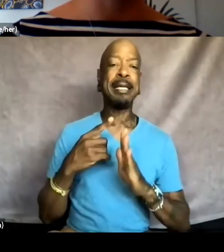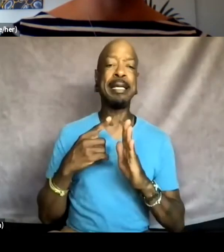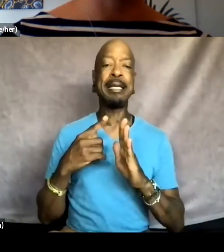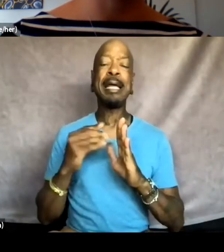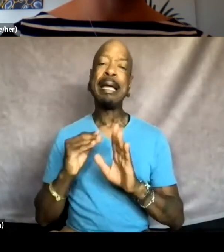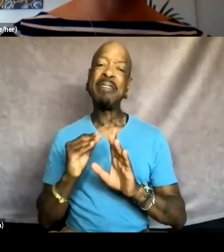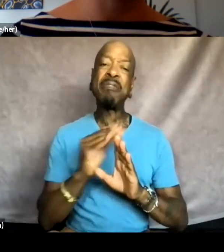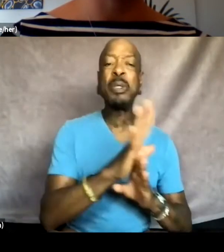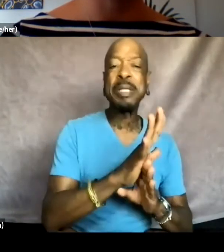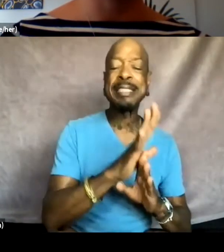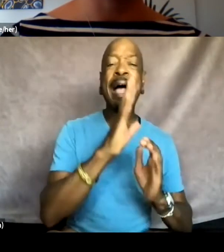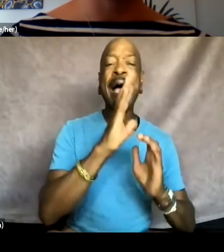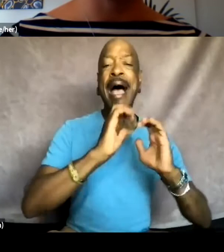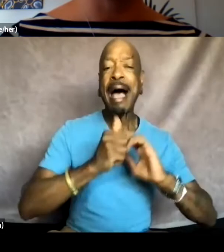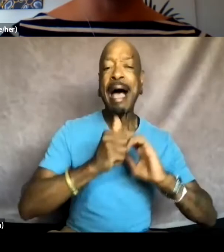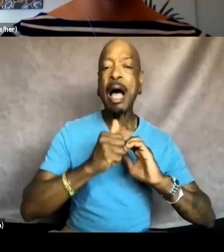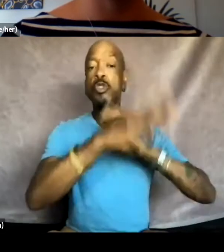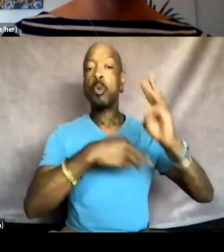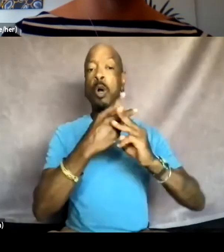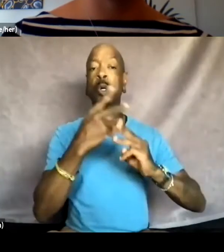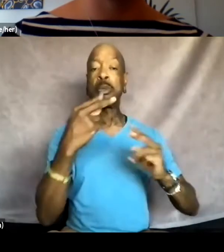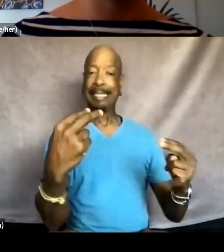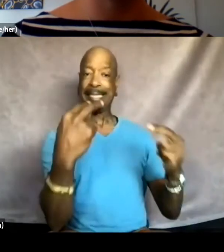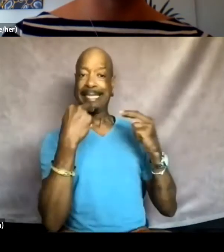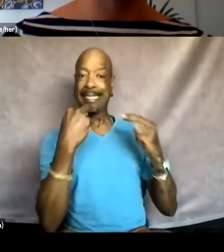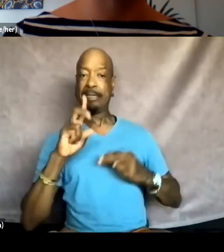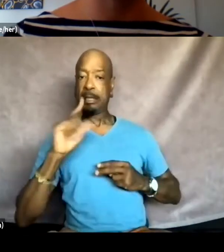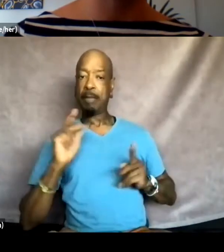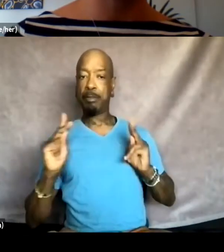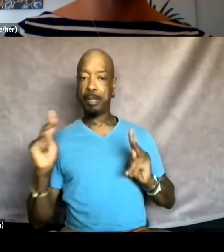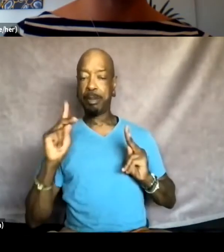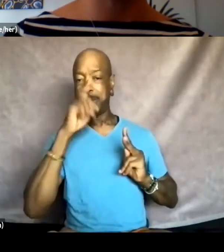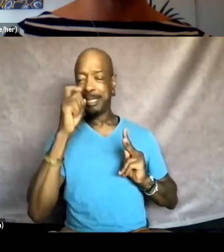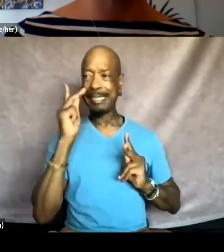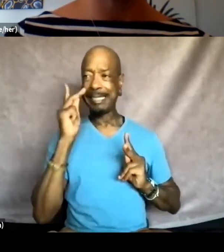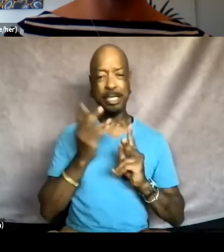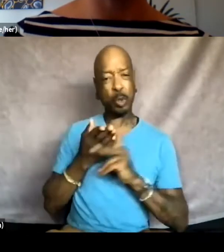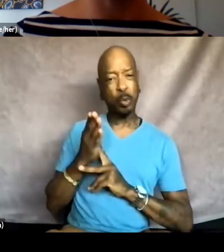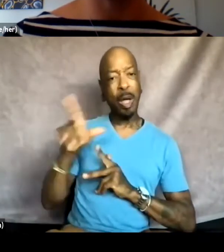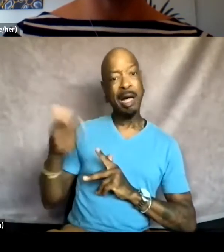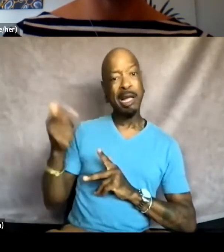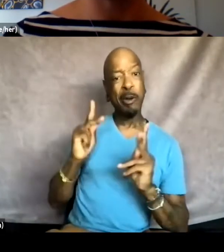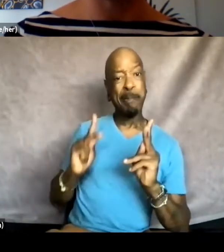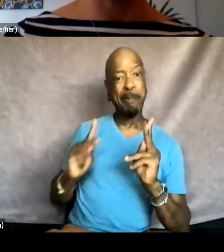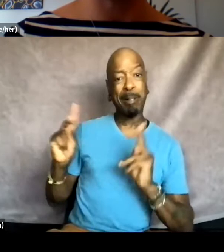at large sees us, and so, because they're seeing us through the lens of inspiration porn.